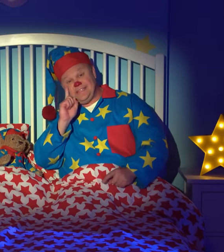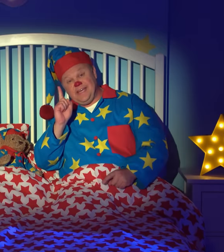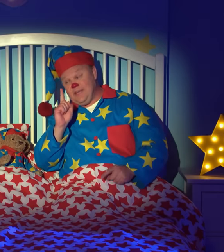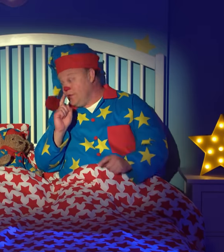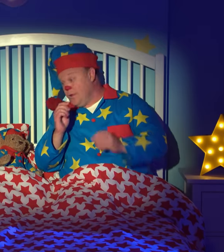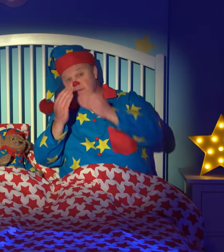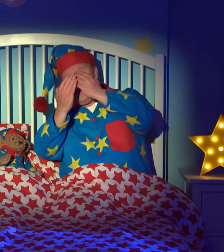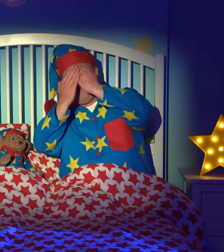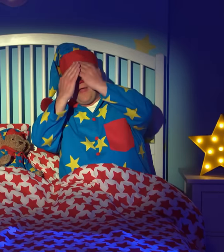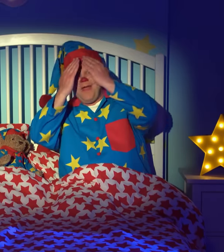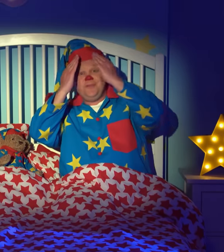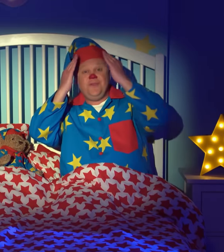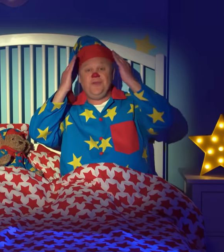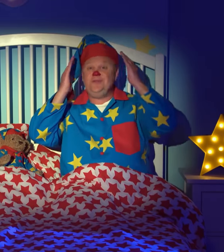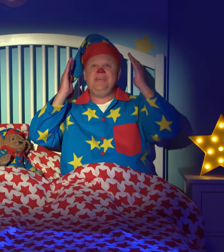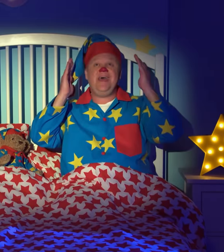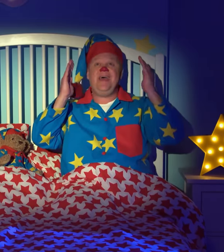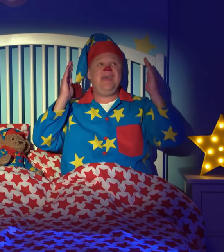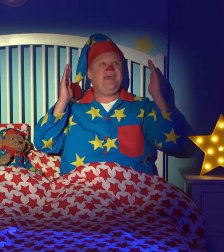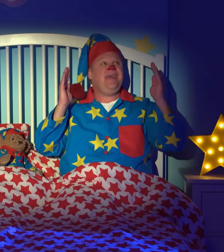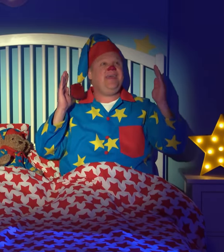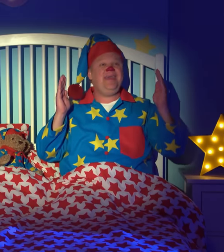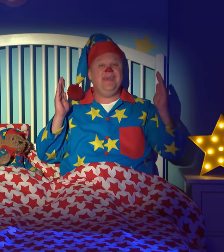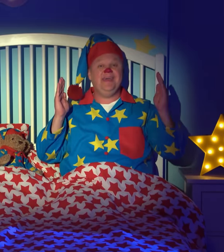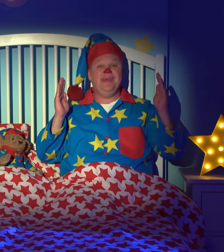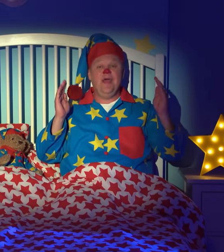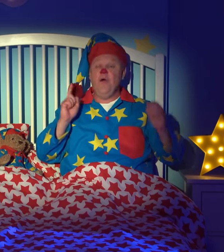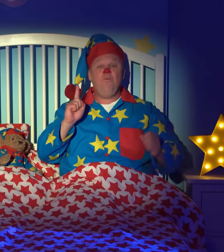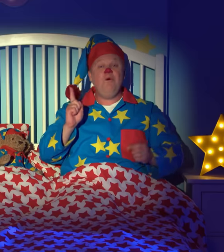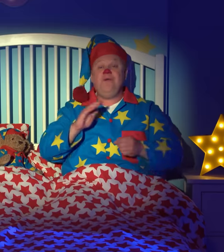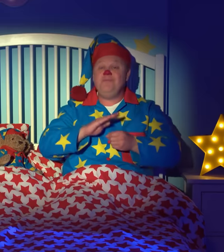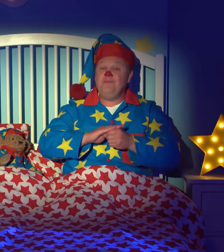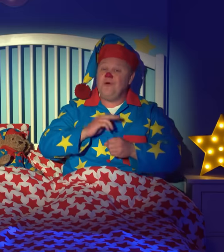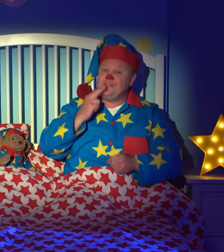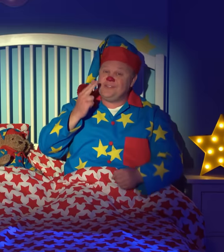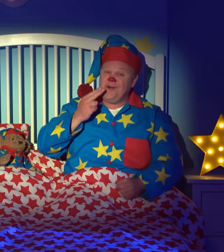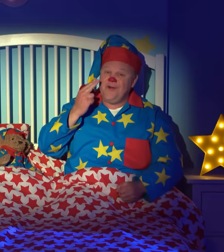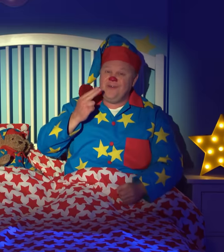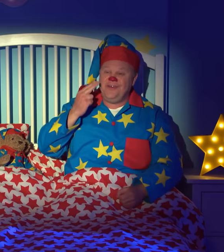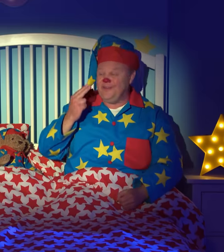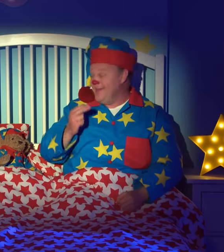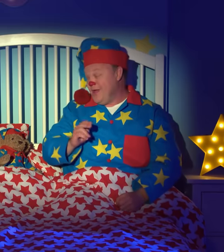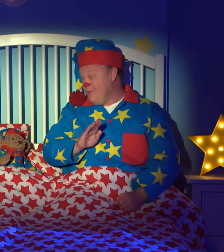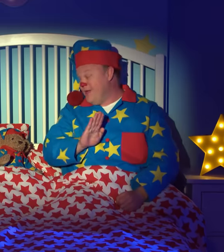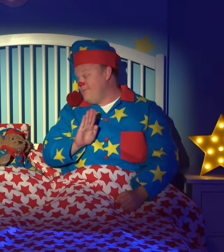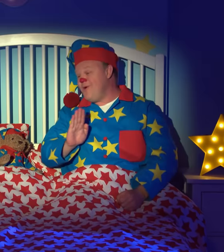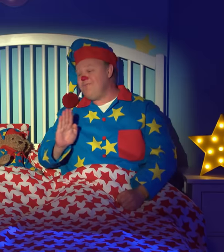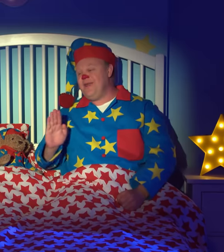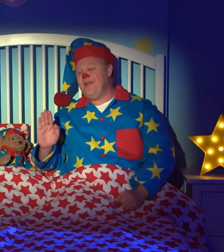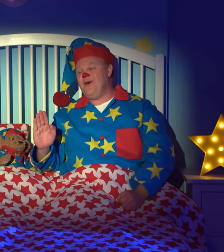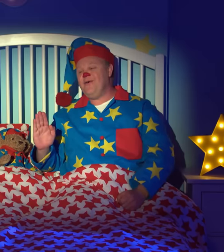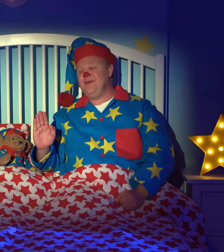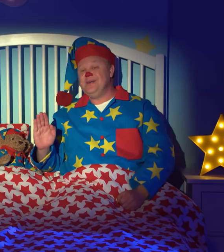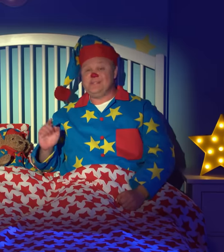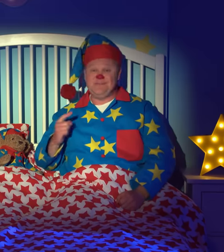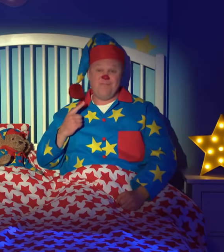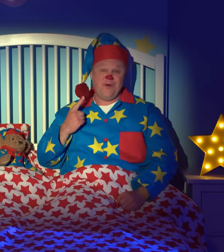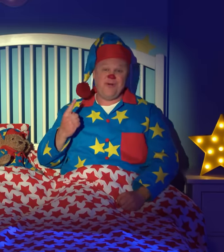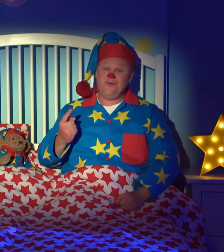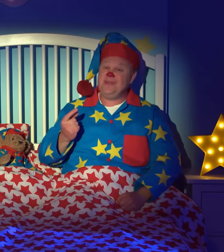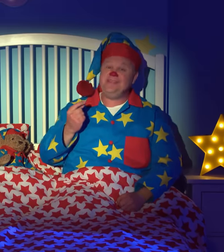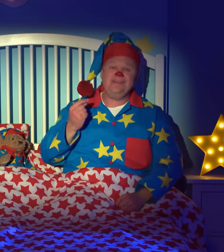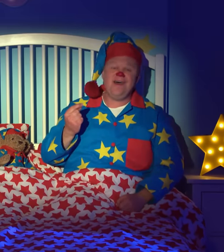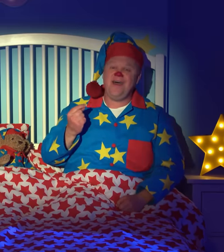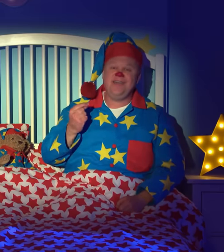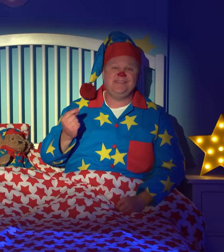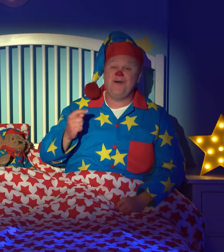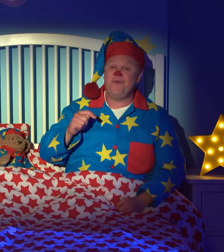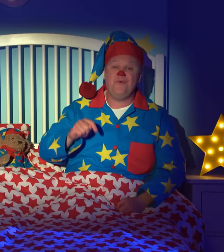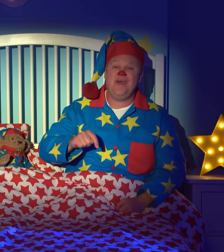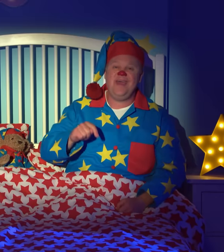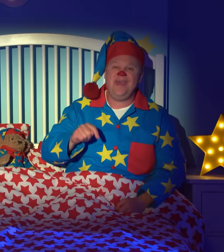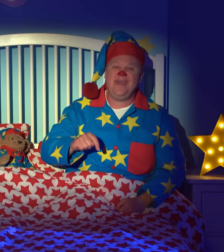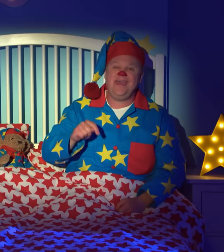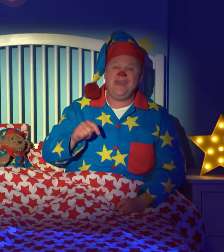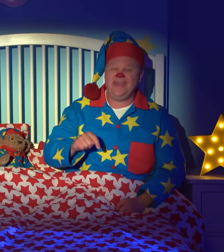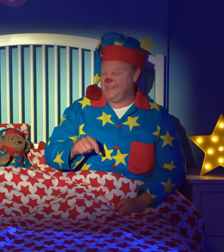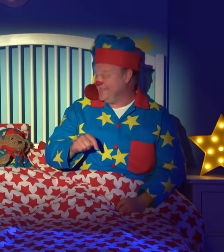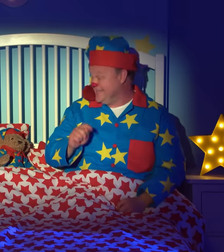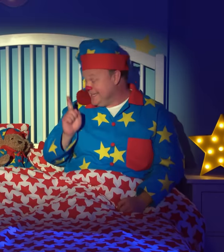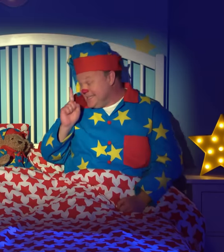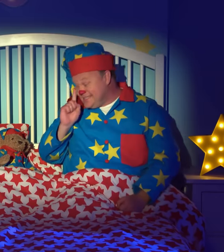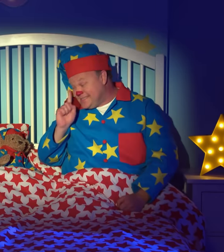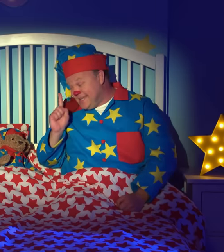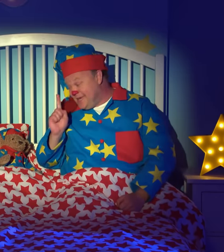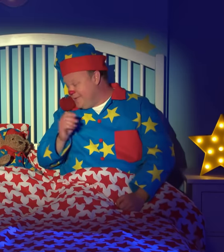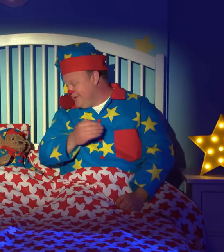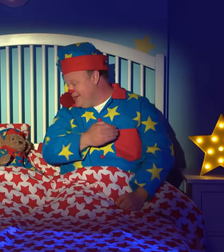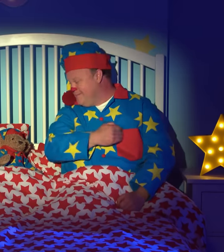see you in a brand new day one more song we won't be long tomorrow is a night away see you in the